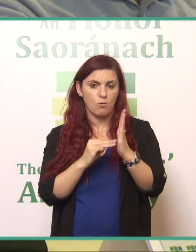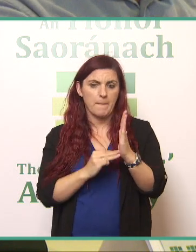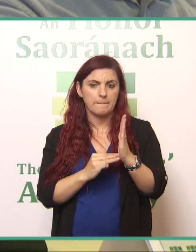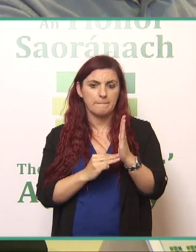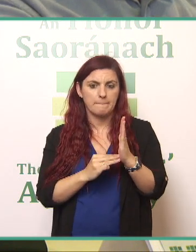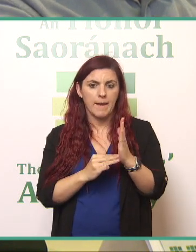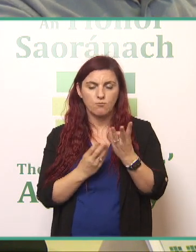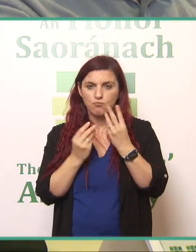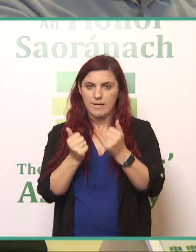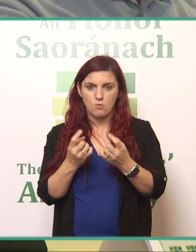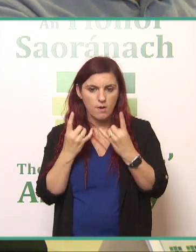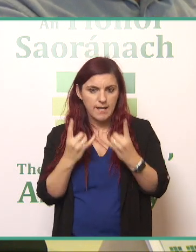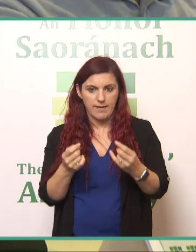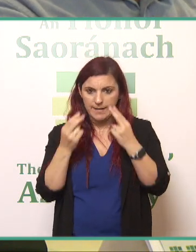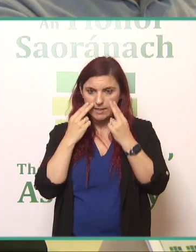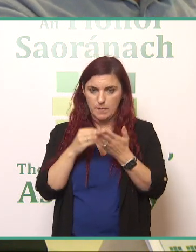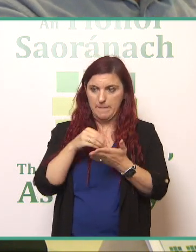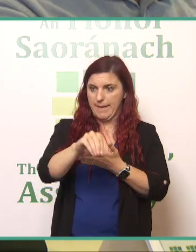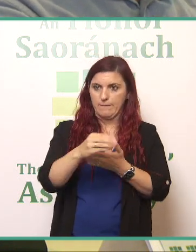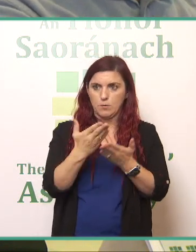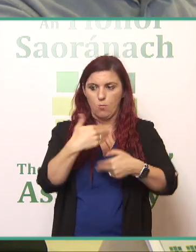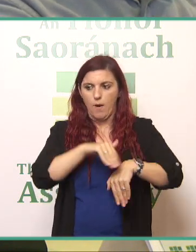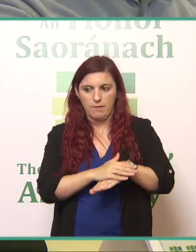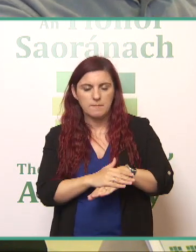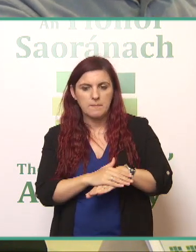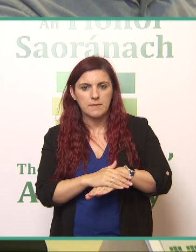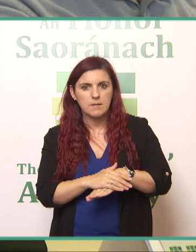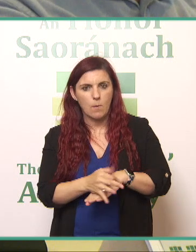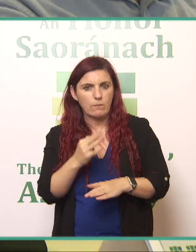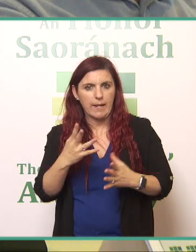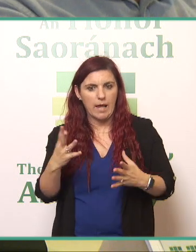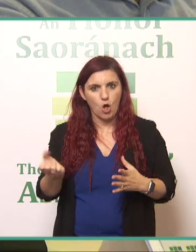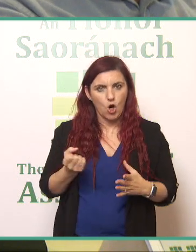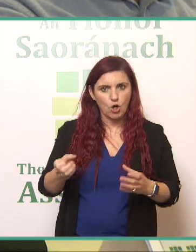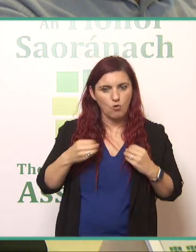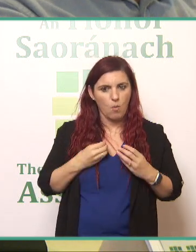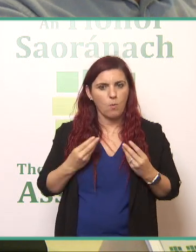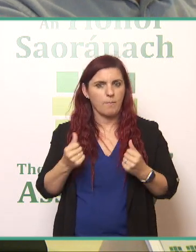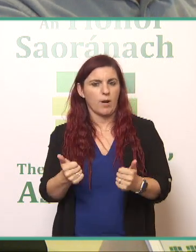and it has to be paid from somewhere that's going to be has to be paid from reinvestment of